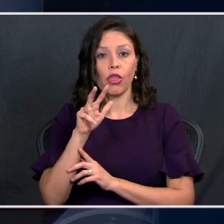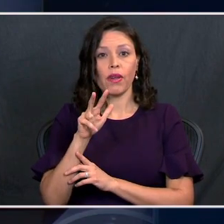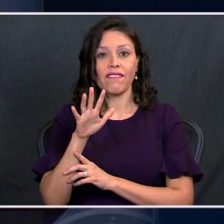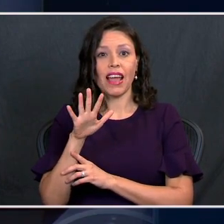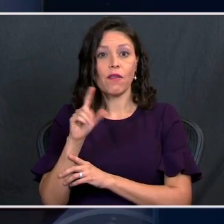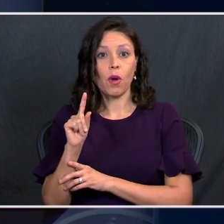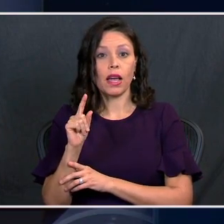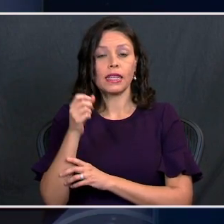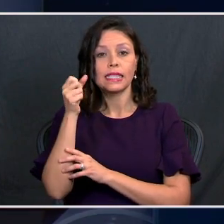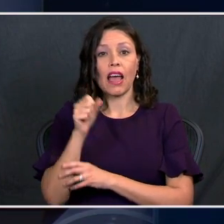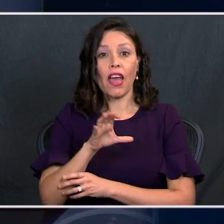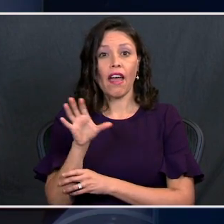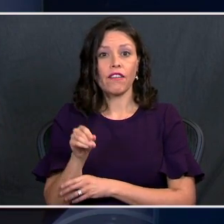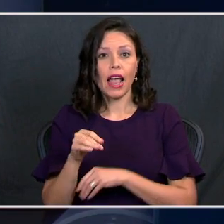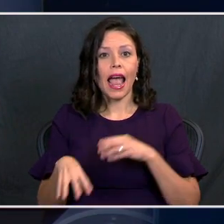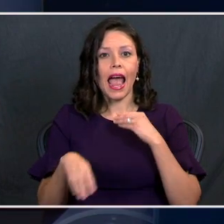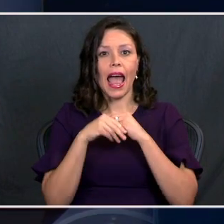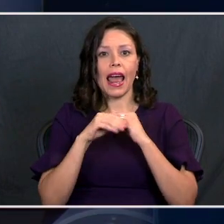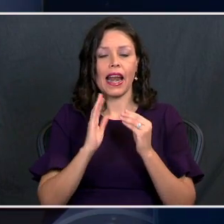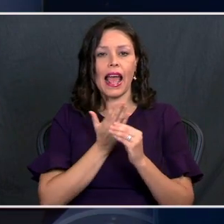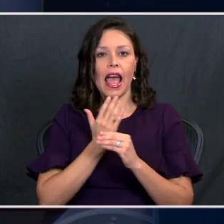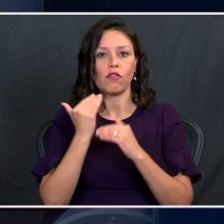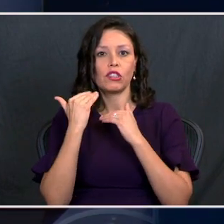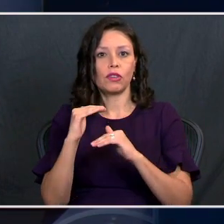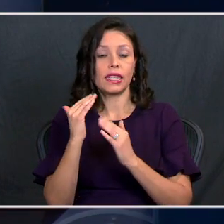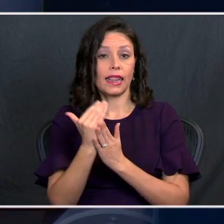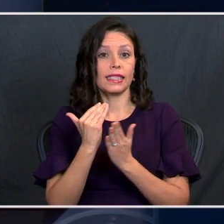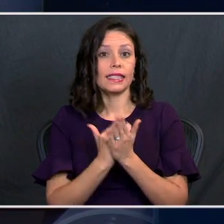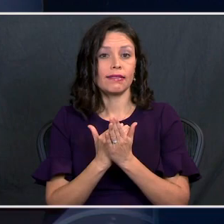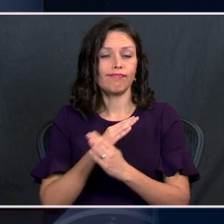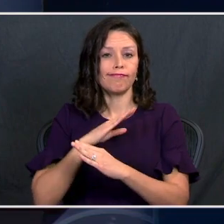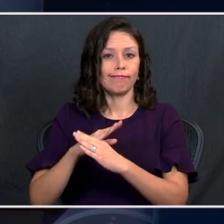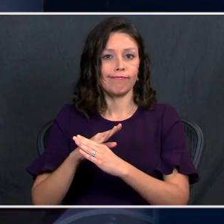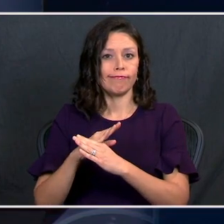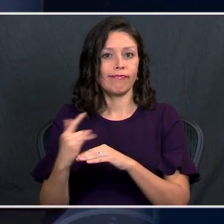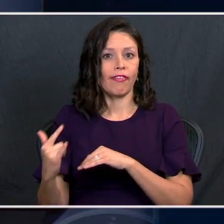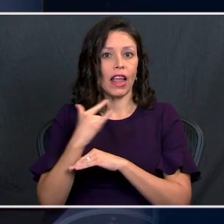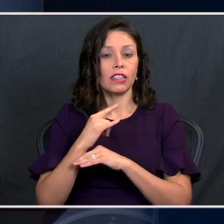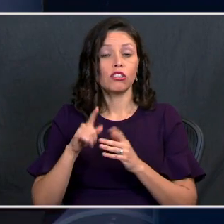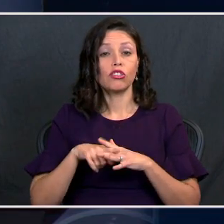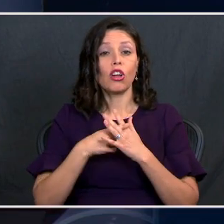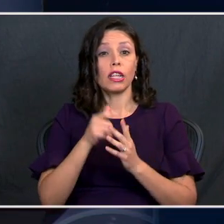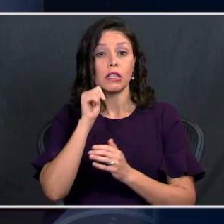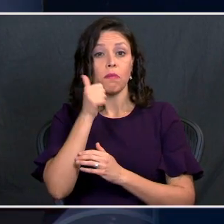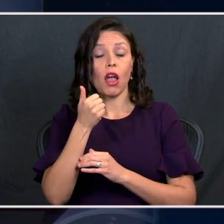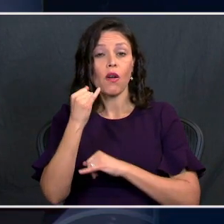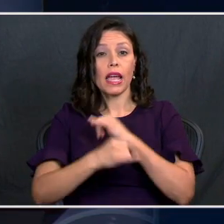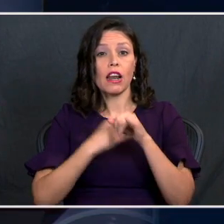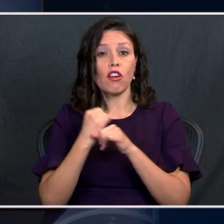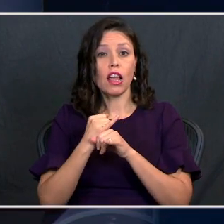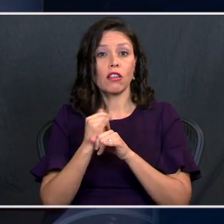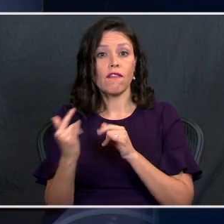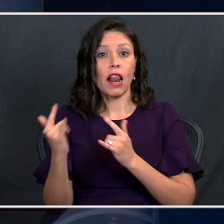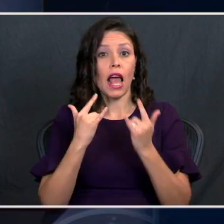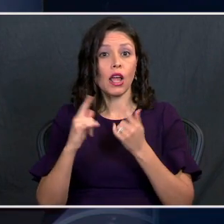South Africa has been added to the restricted list. Additionally, beginning tomorrow, international travelers to the United States